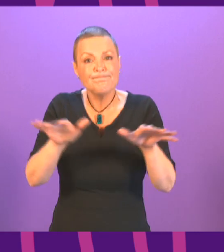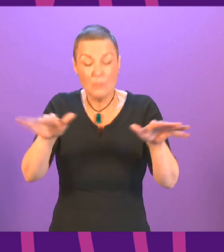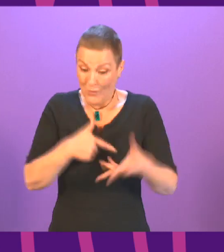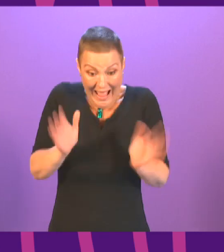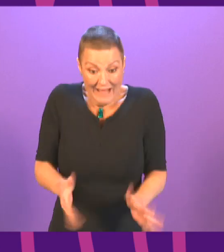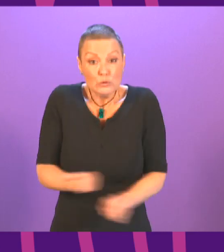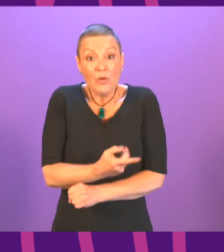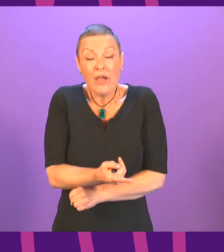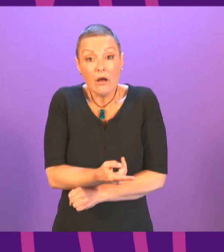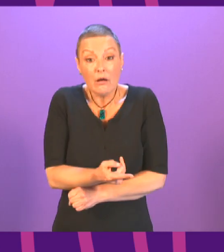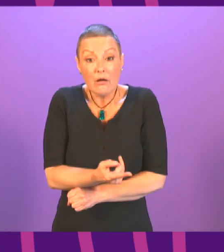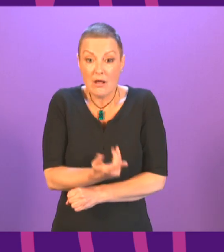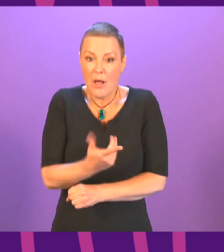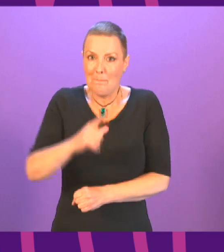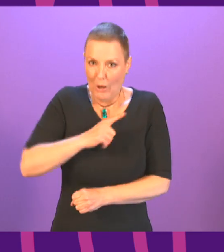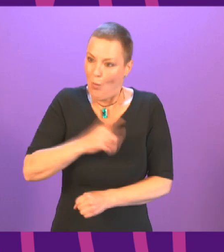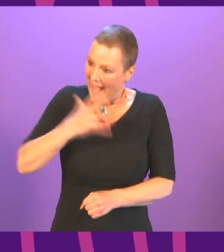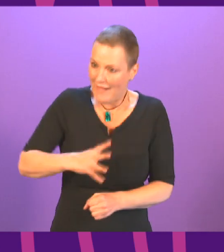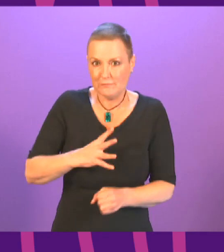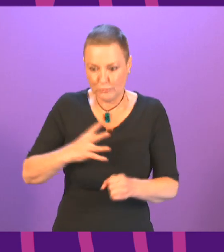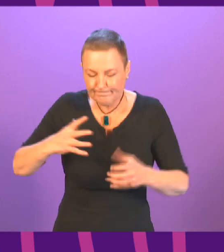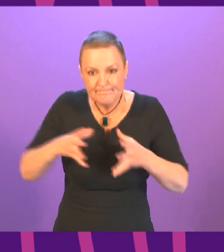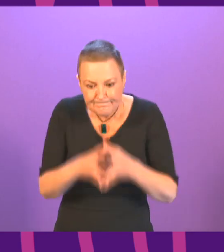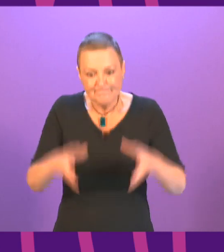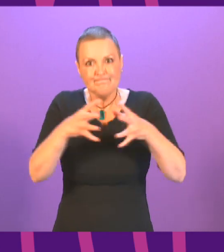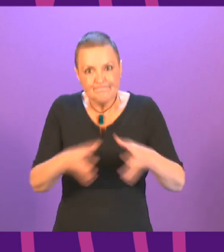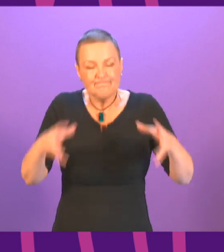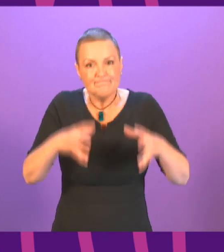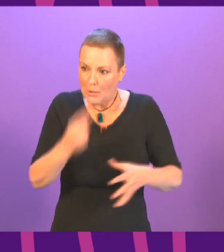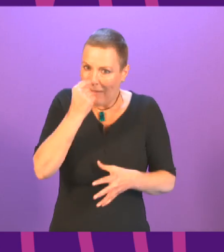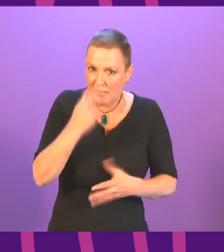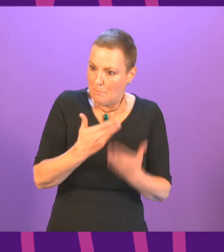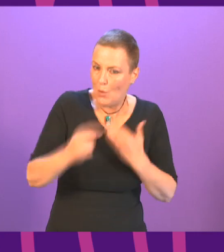across social care. We have to do that in line with building up the capacity for it.